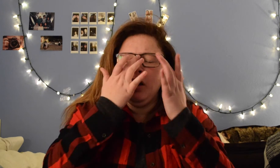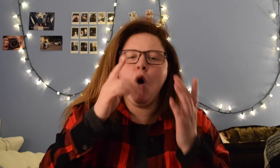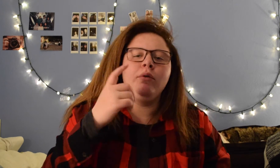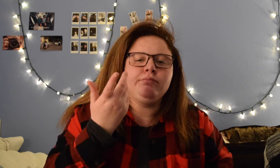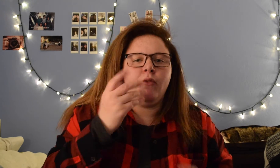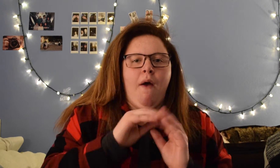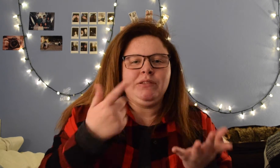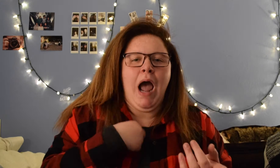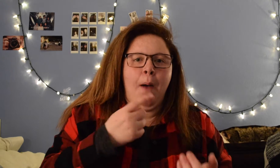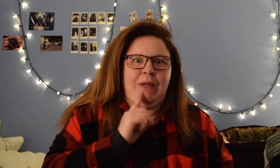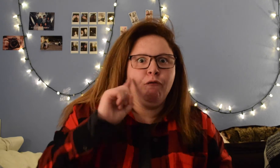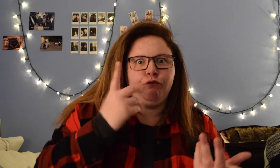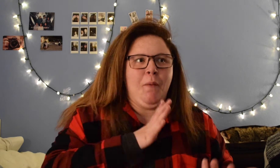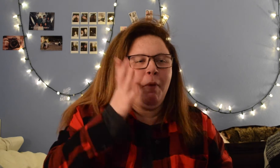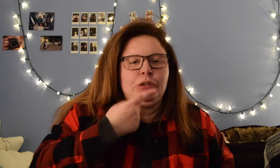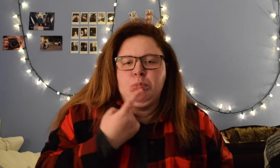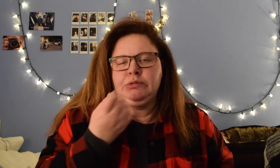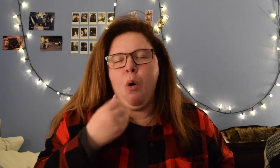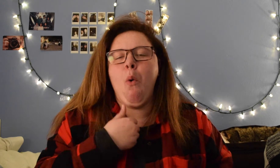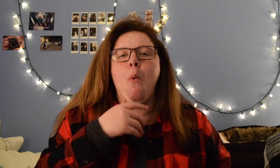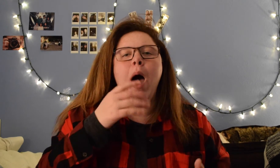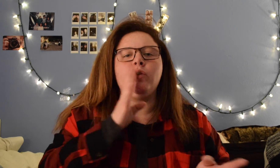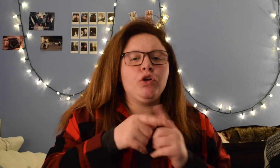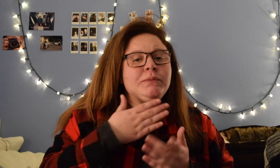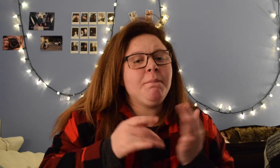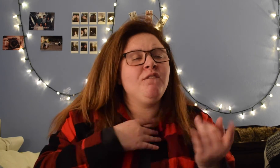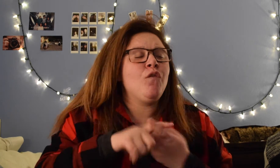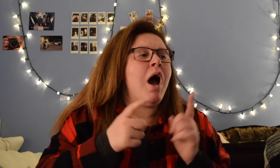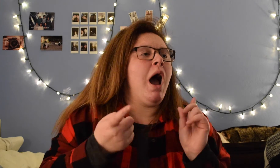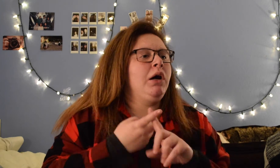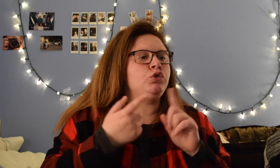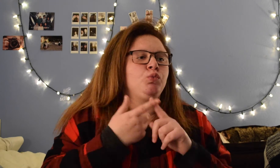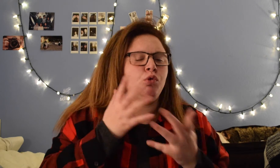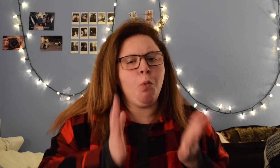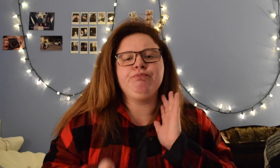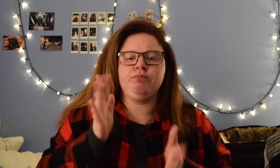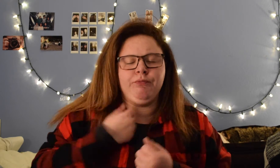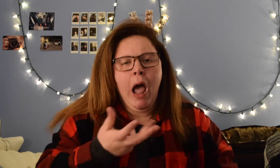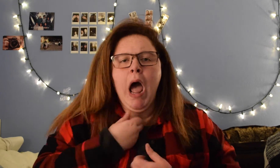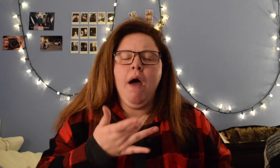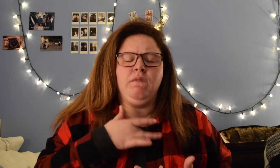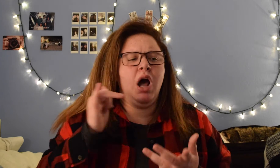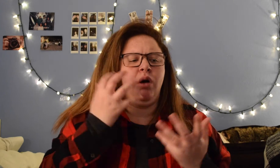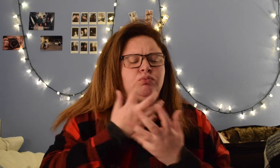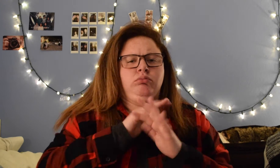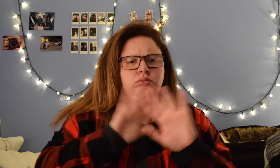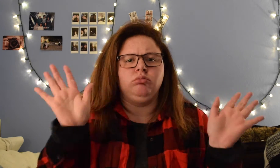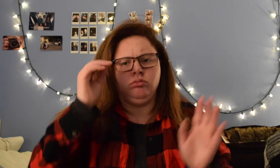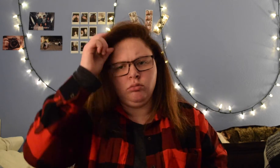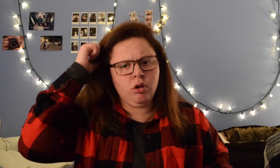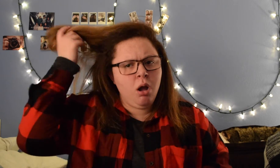It's just obviously I'm deaf and they're hearing. So I just talked to some of my friends and vented out